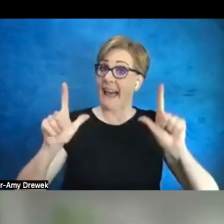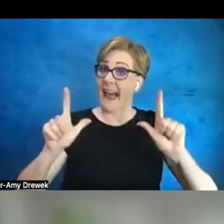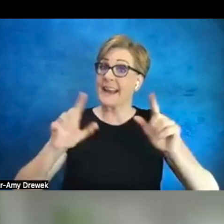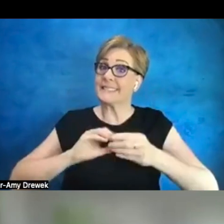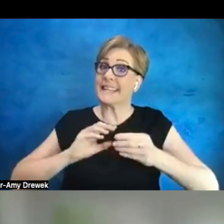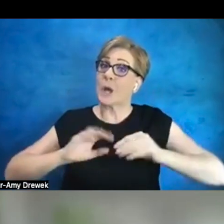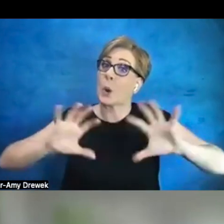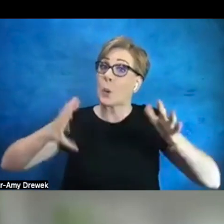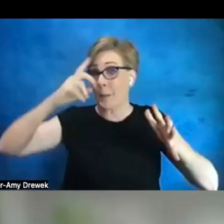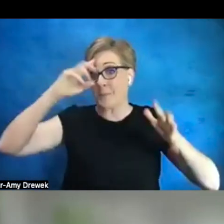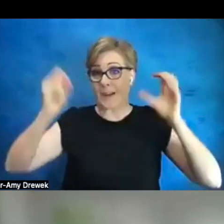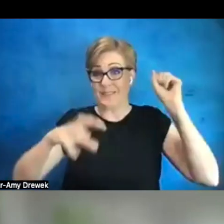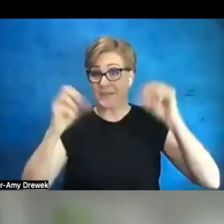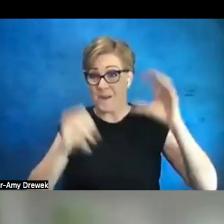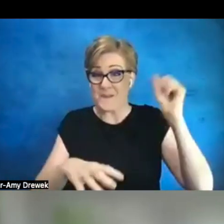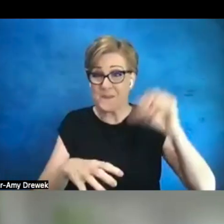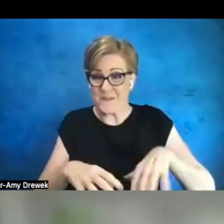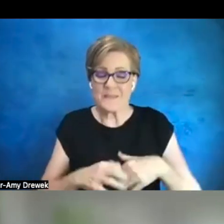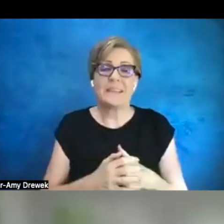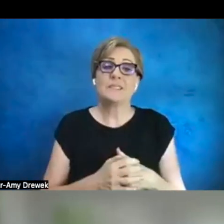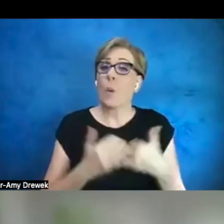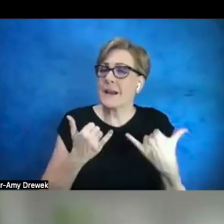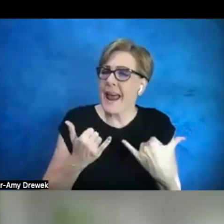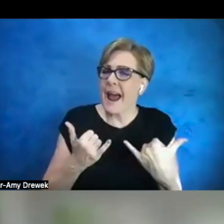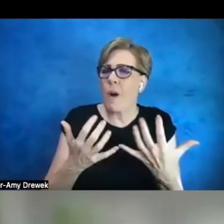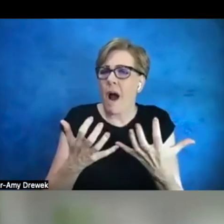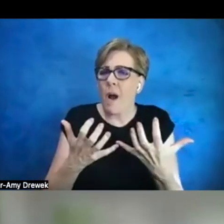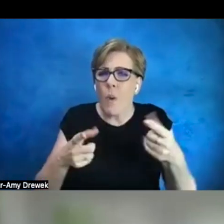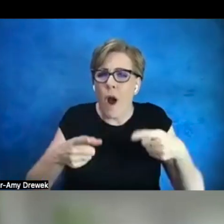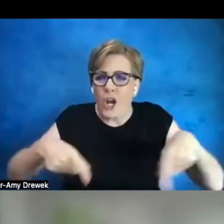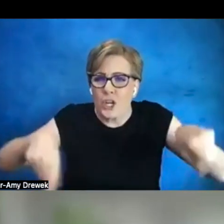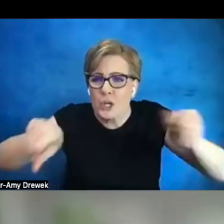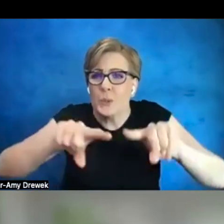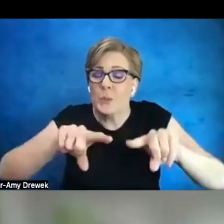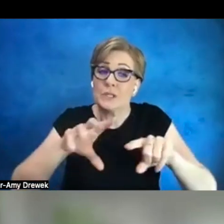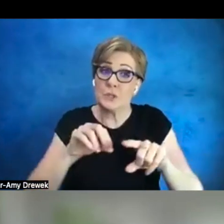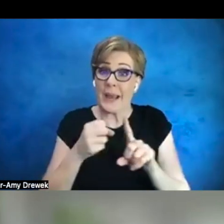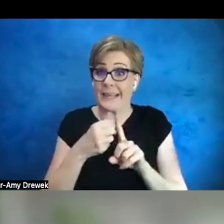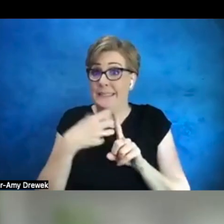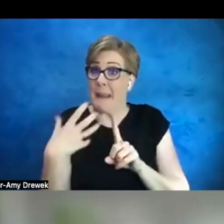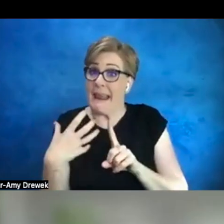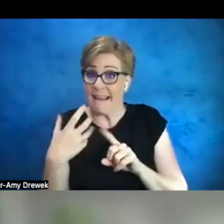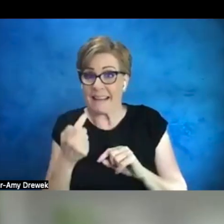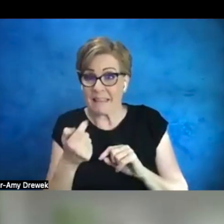so I'm going to ask you to expand a little beyond your comfort zone today, and that is to be in a